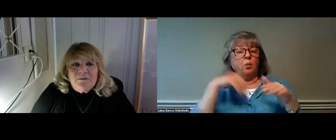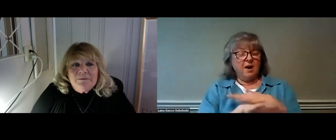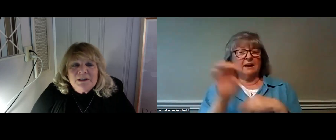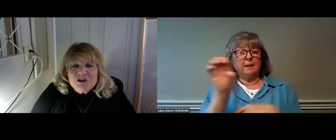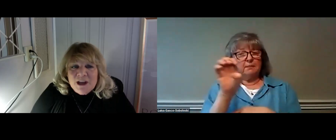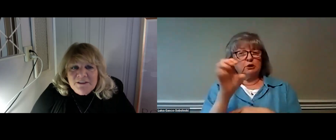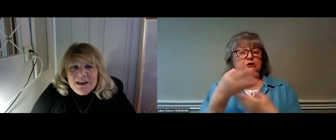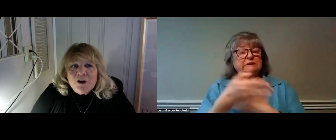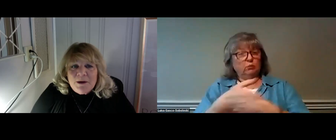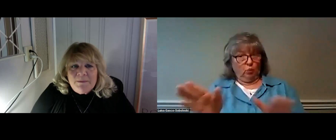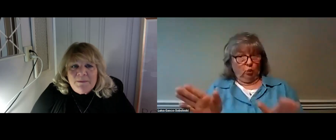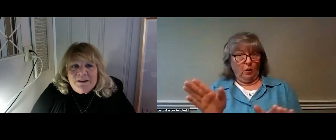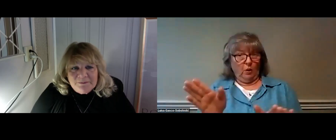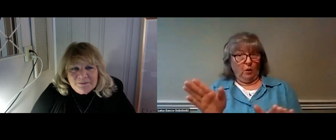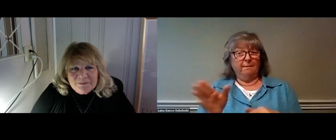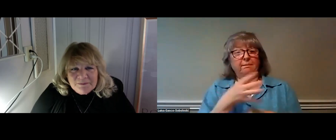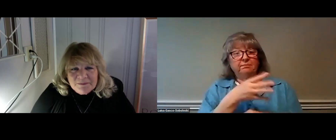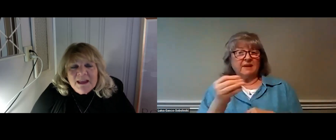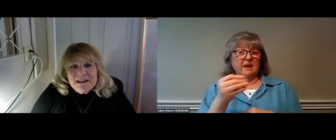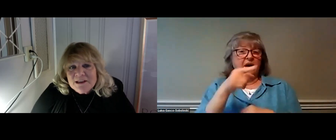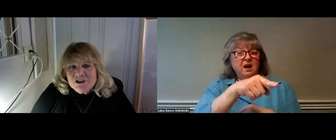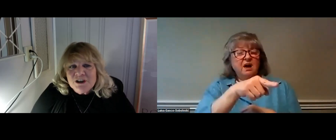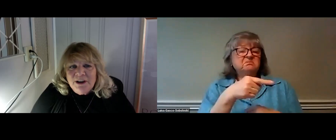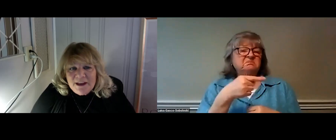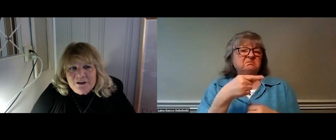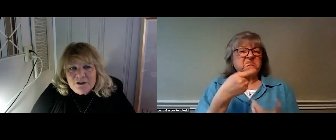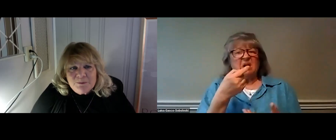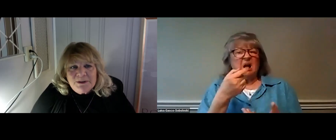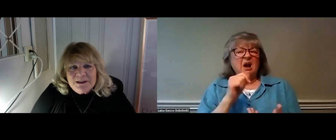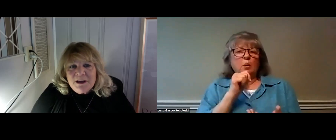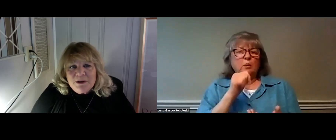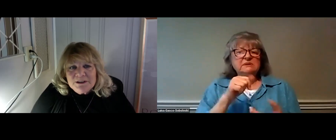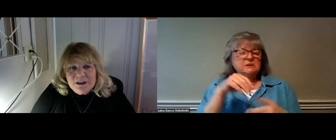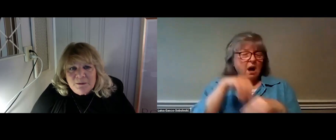Check the equipment. Last year I had a nosebleed and I went to the emergency